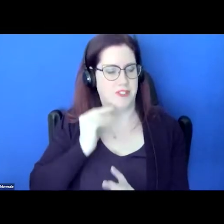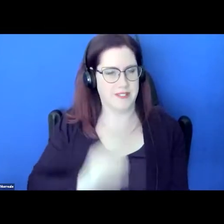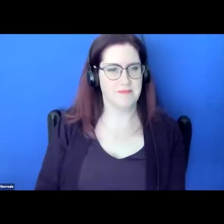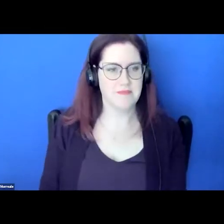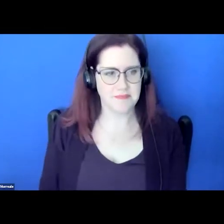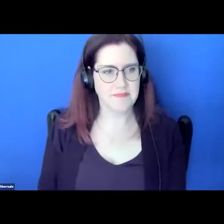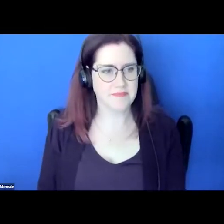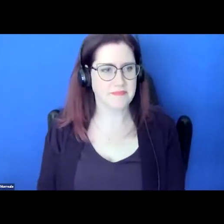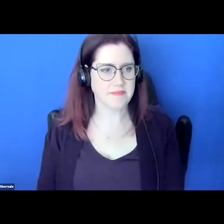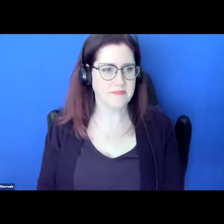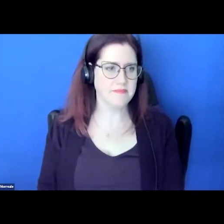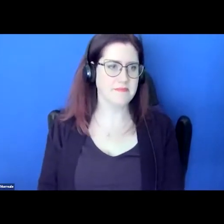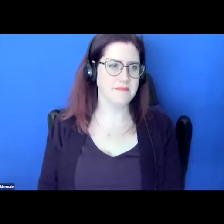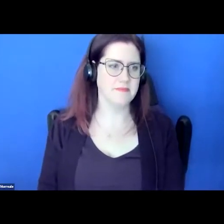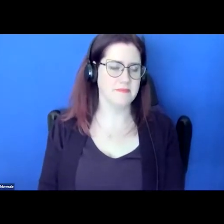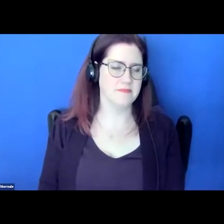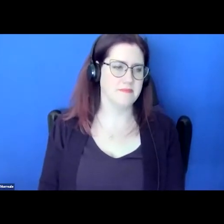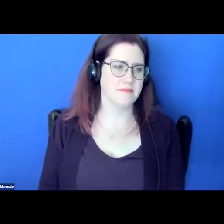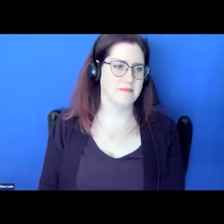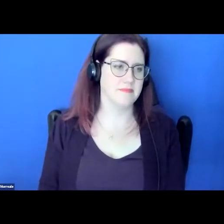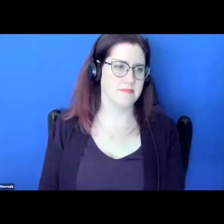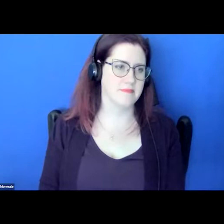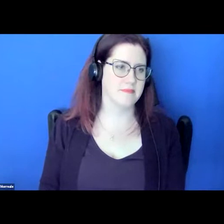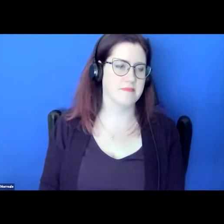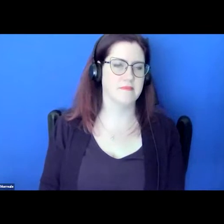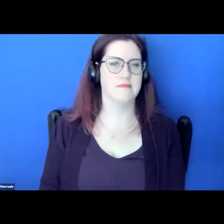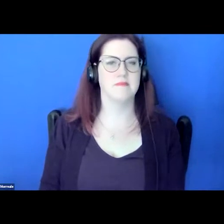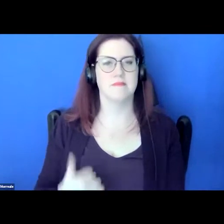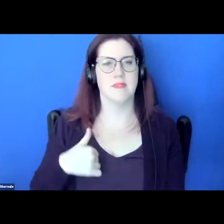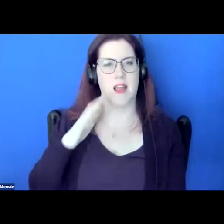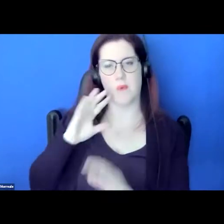And we'll put that resource in the chat,